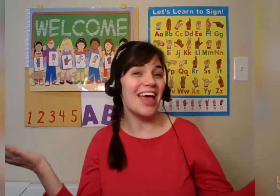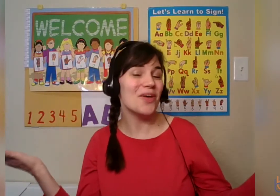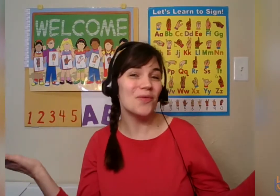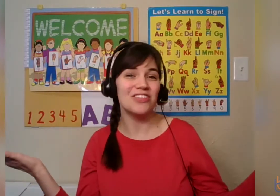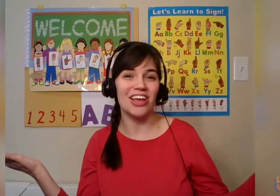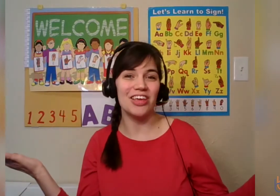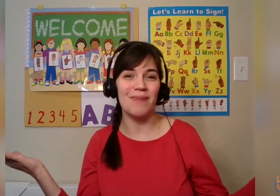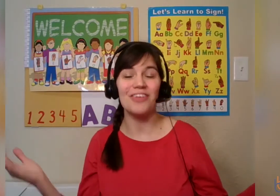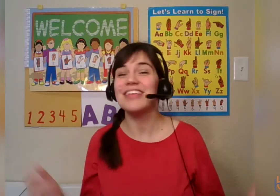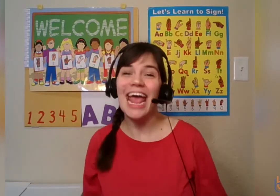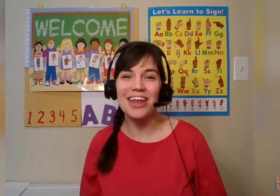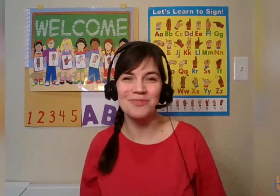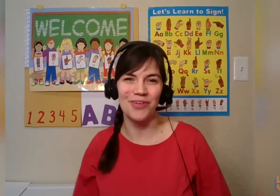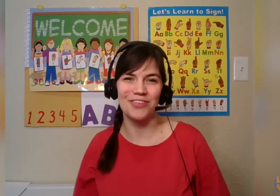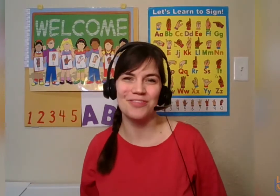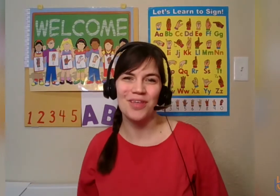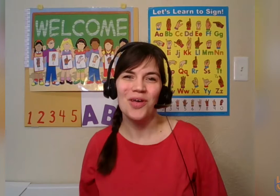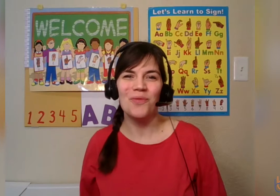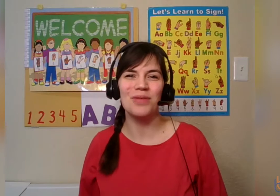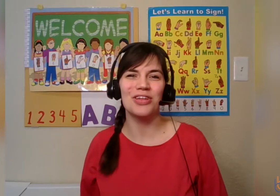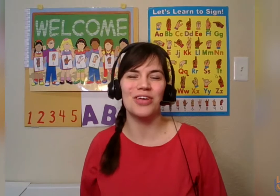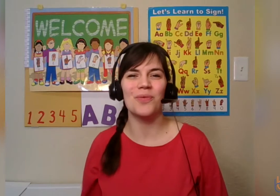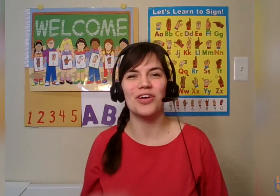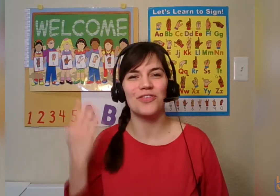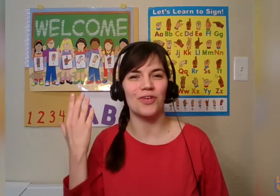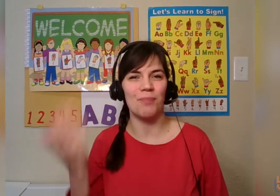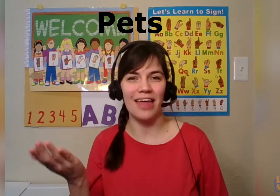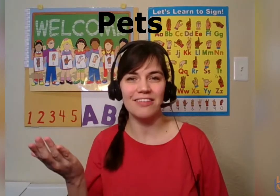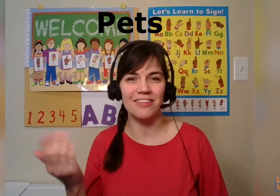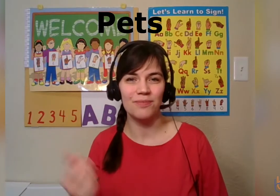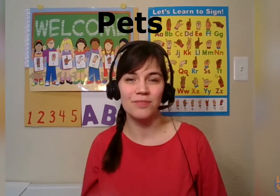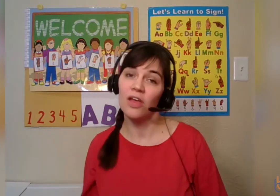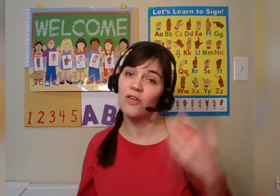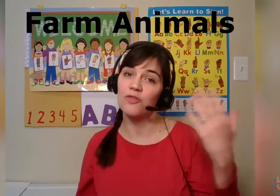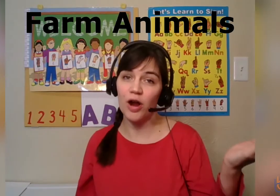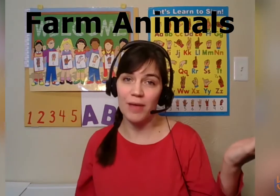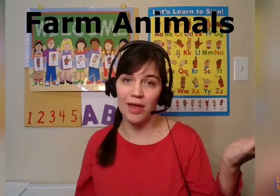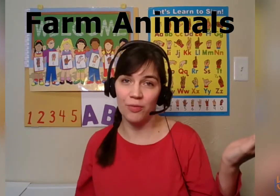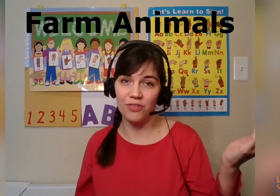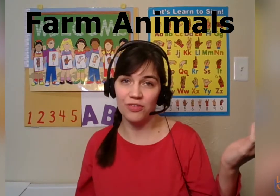we're talking about animals. We'll be learning words for pets, farm animals,